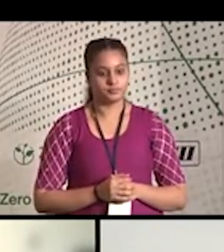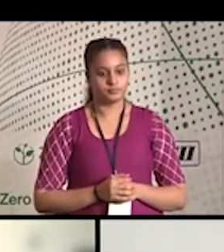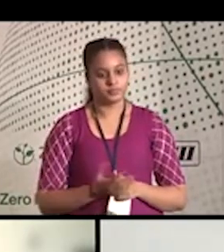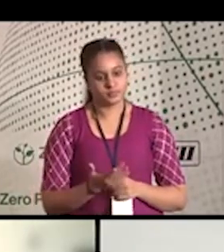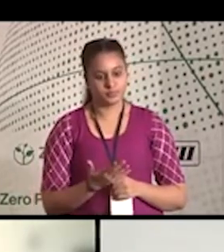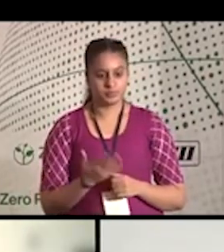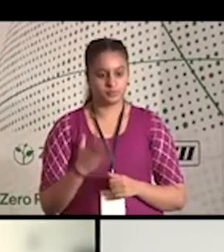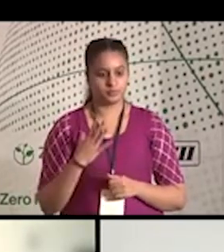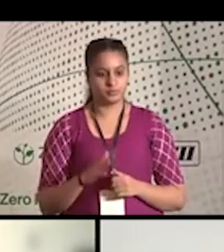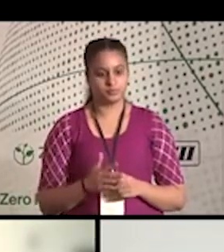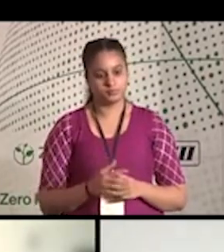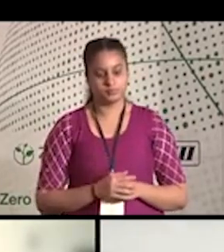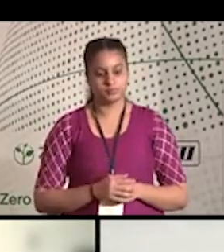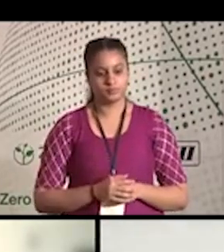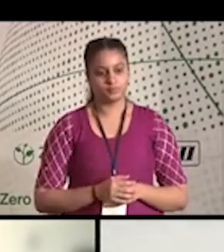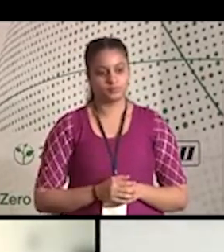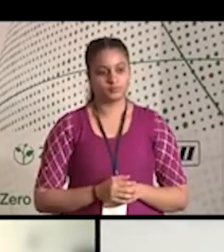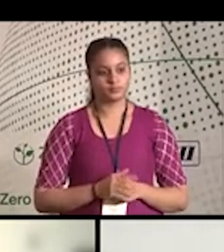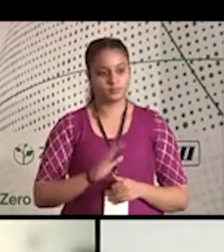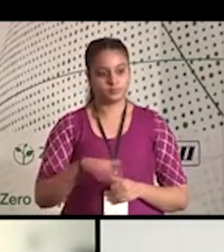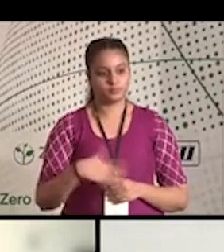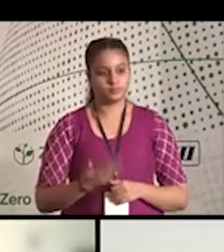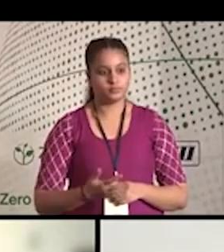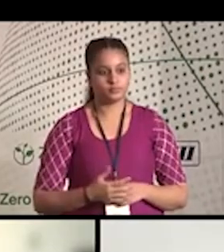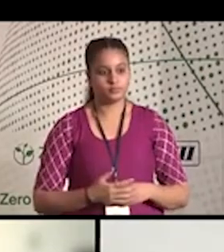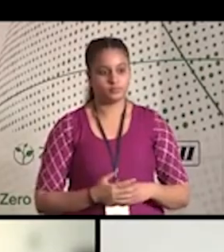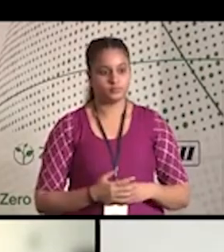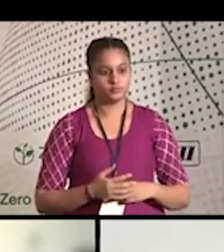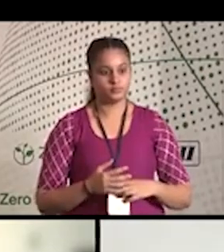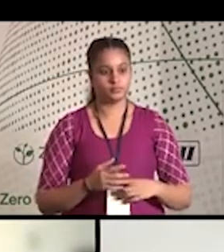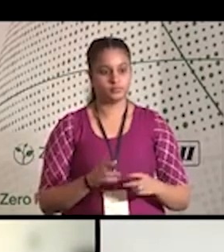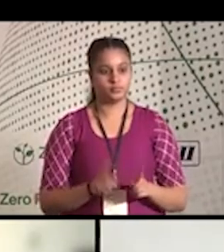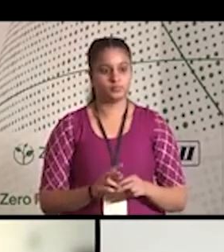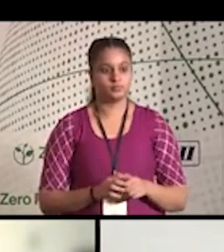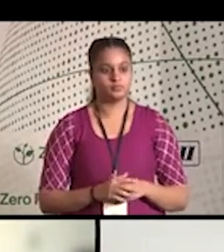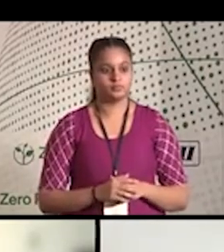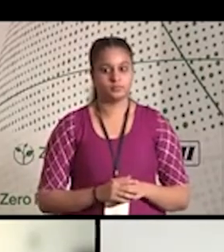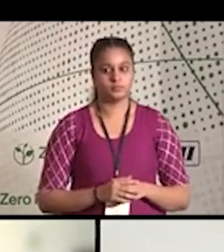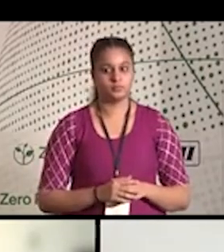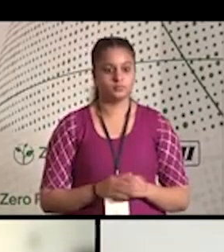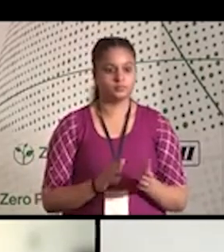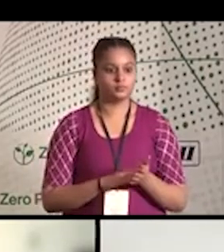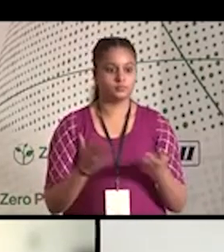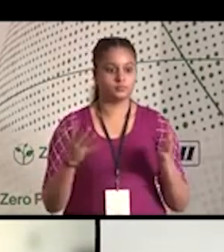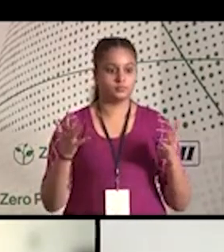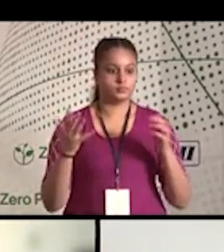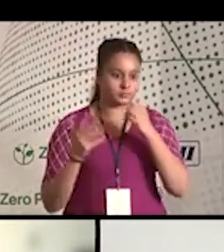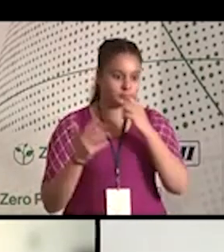And we have a big round of applause once again.